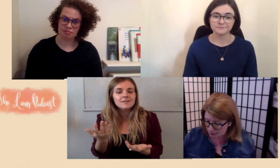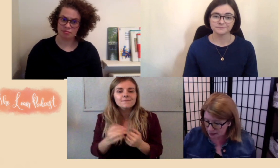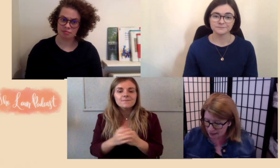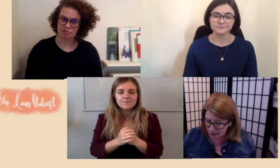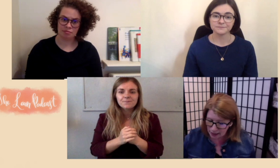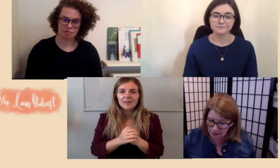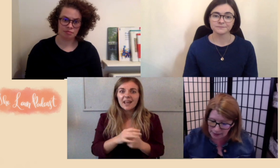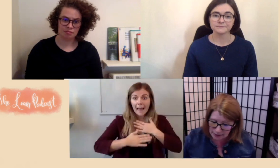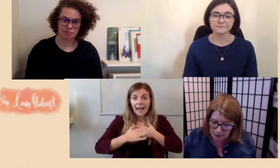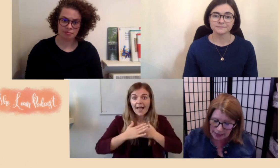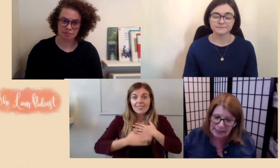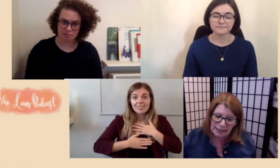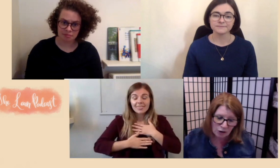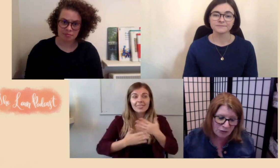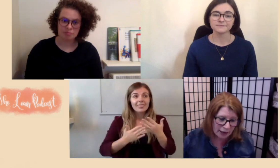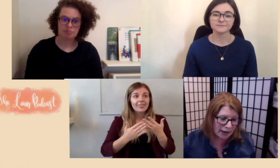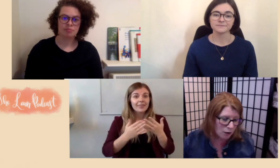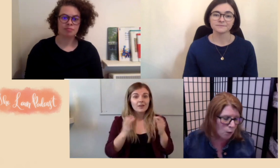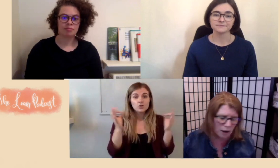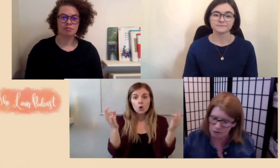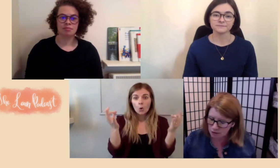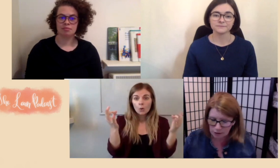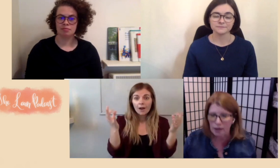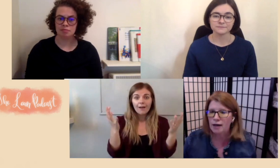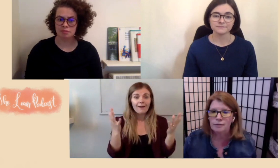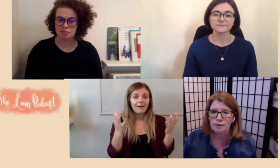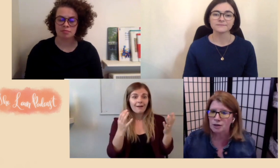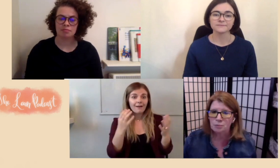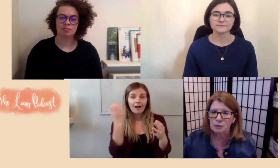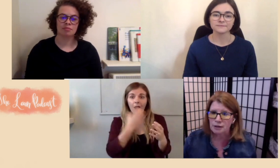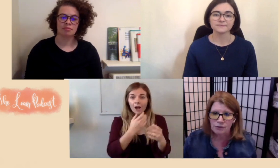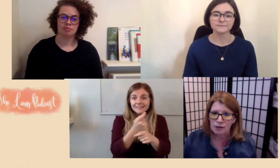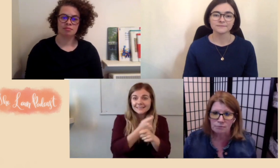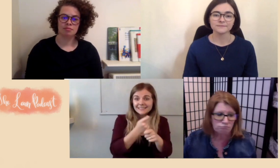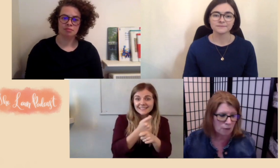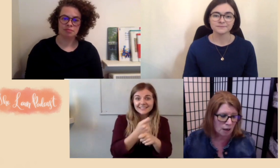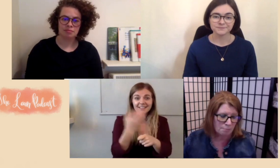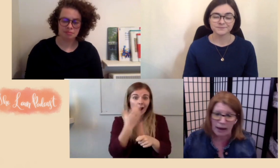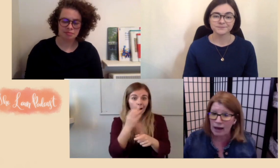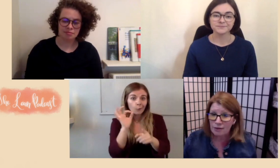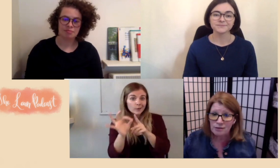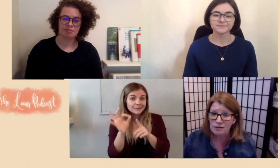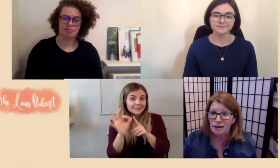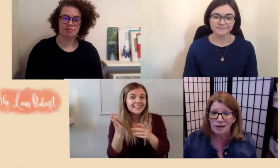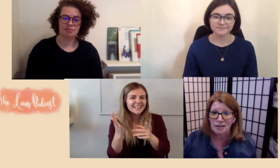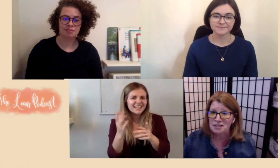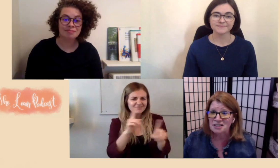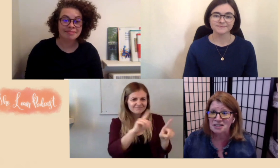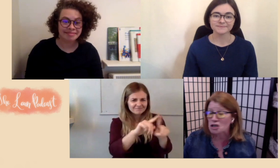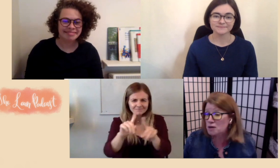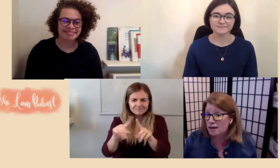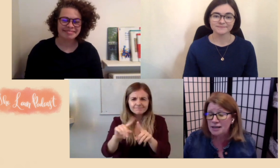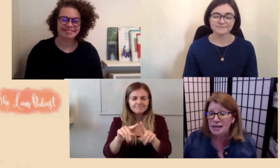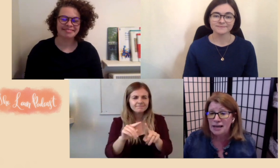and all those things that are sort of soothing. I think that there's another self care tactic